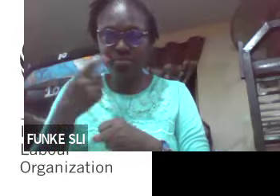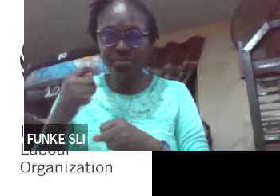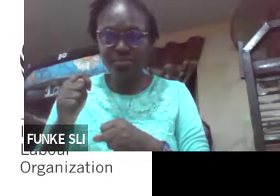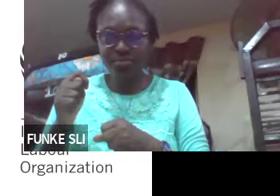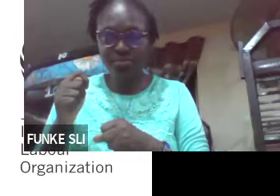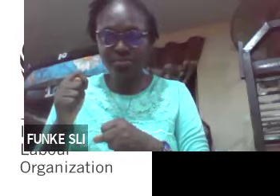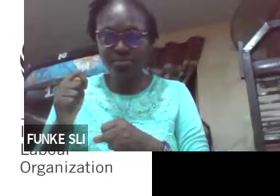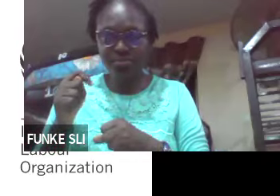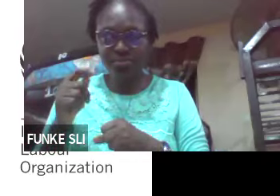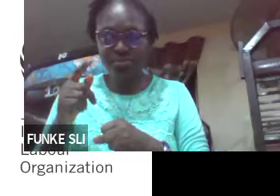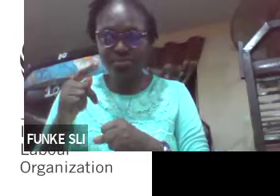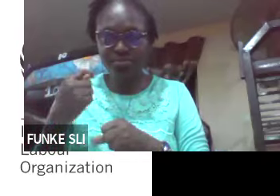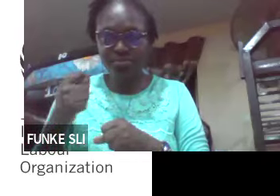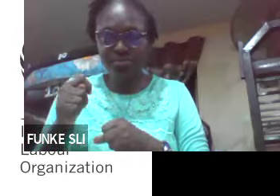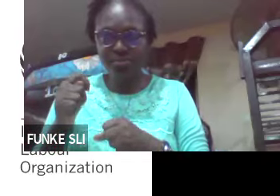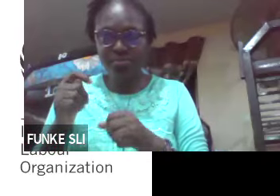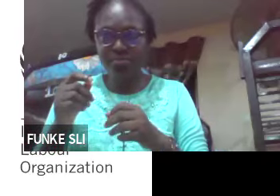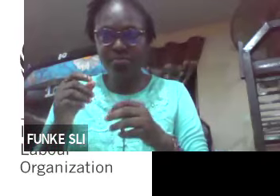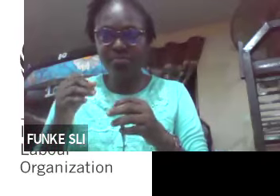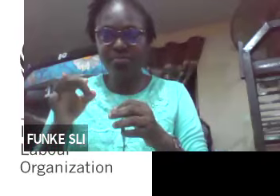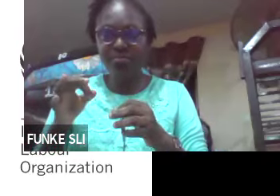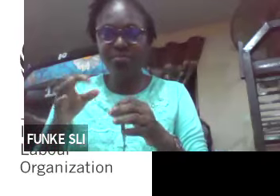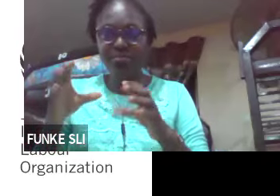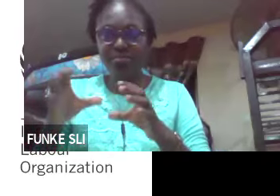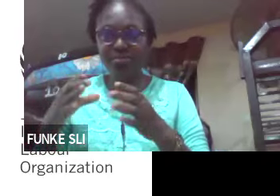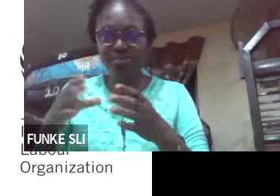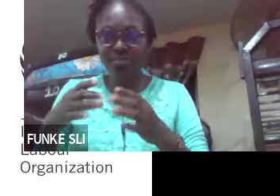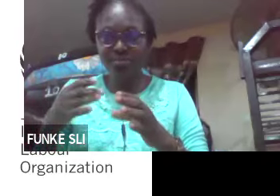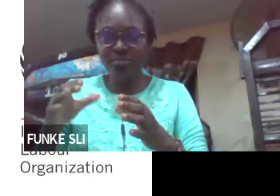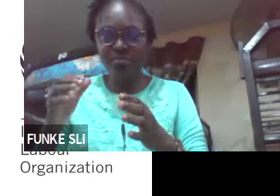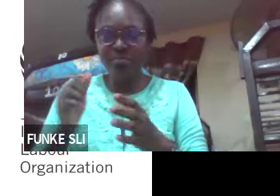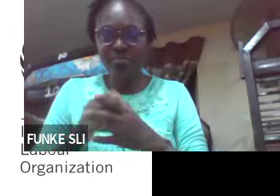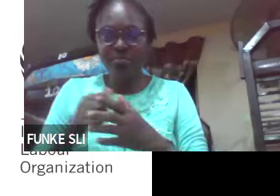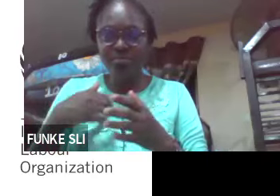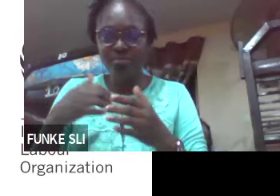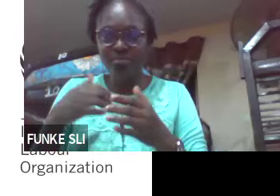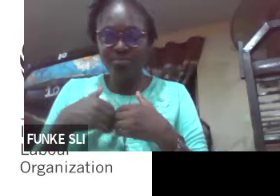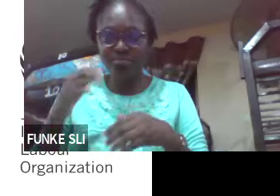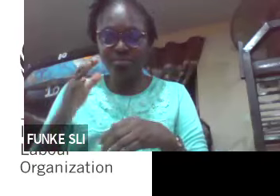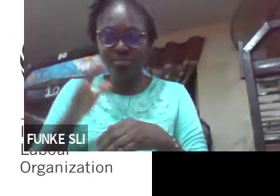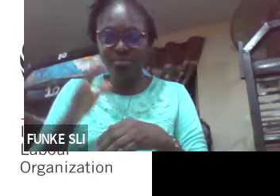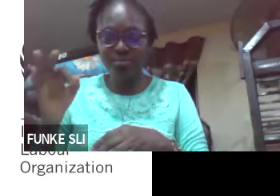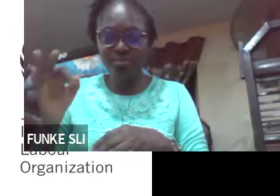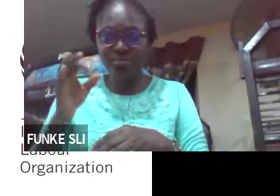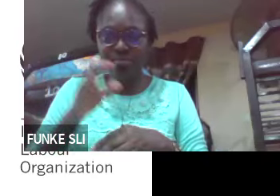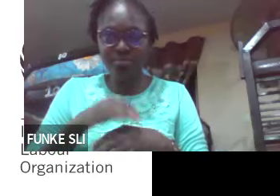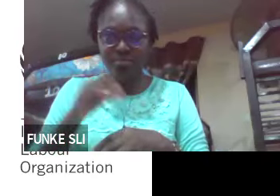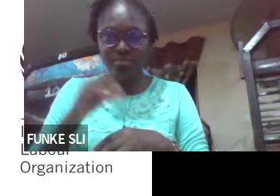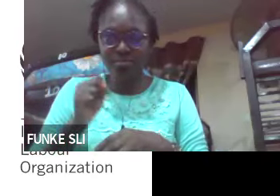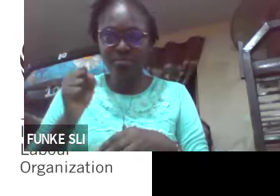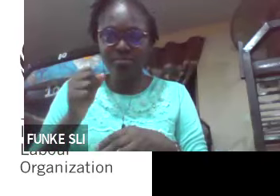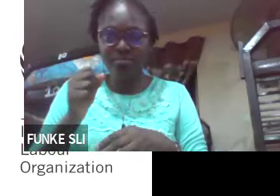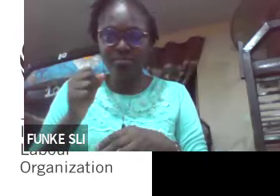joy: the the former classes. That is, the meeting that we had on Friday, and then Saturday. The person can go through it.